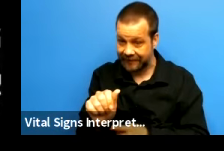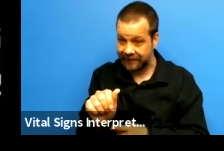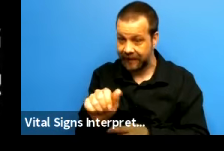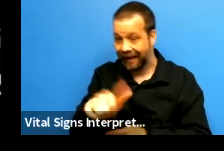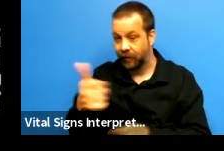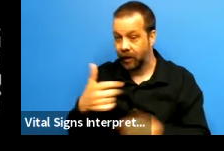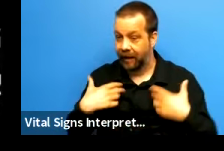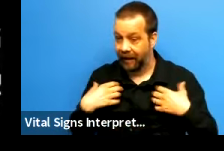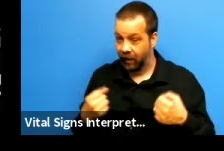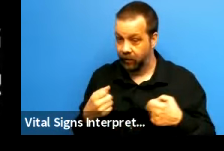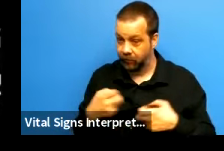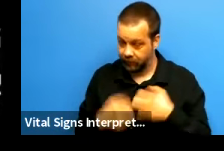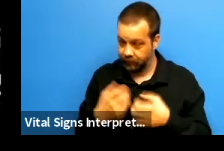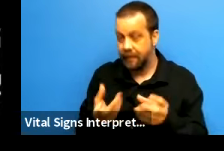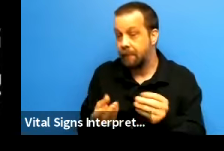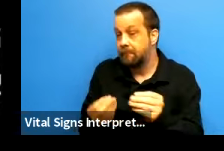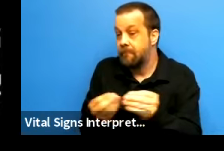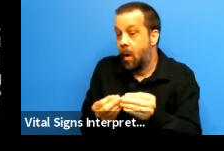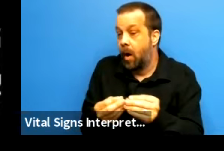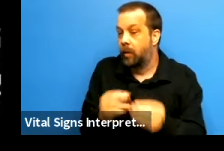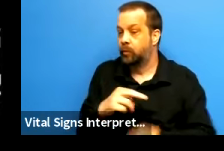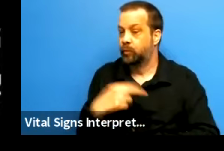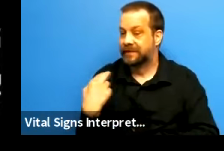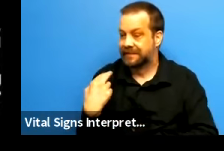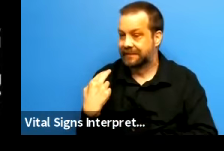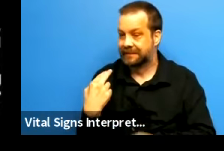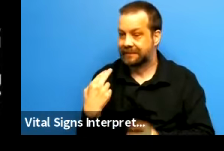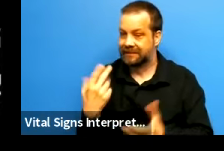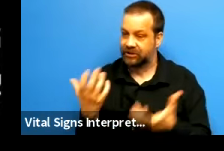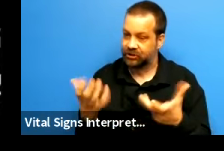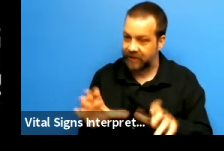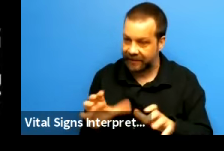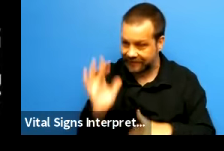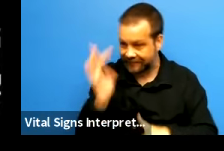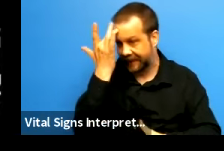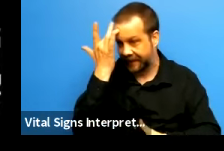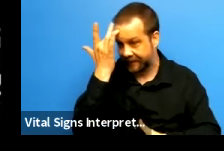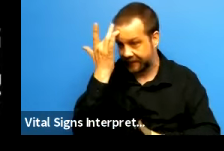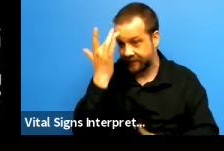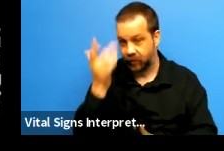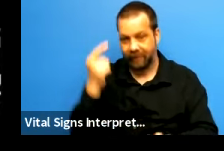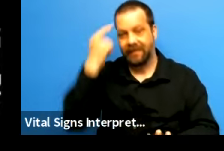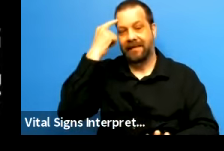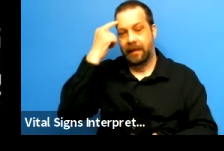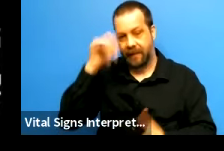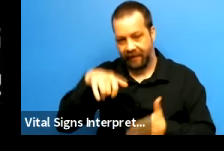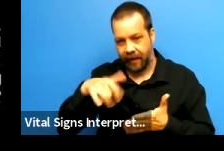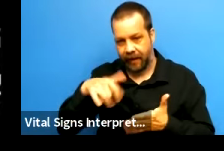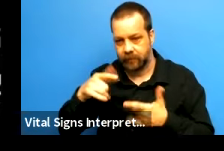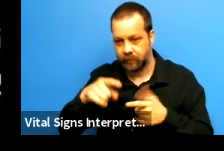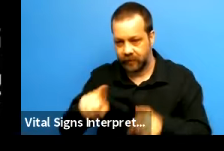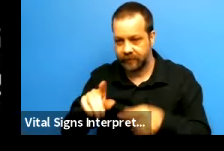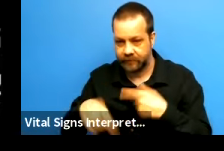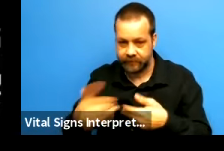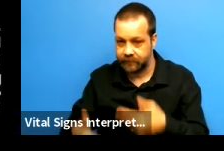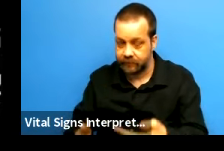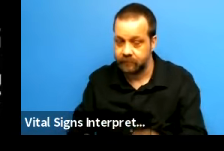So keep that in mind and keep those thoughts in check.